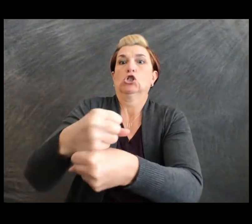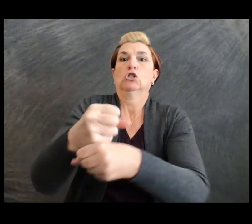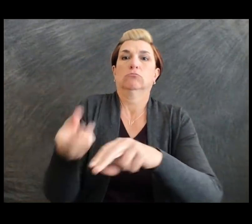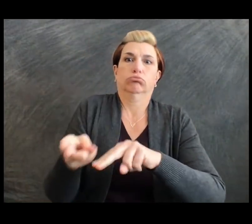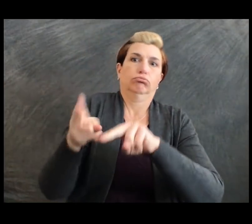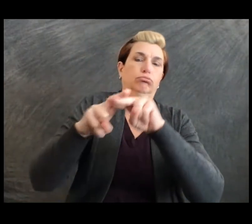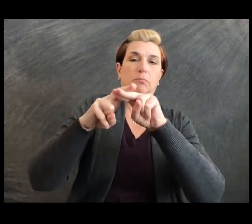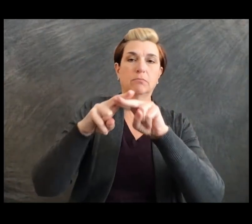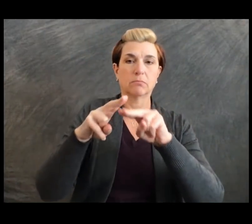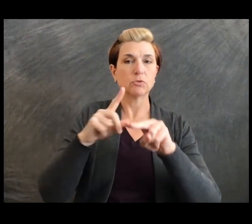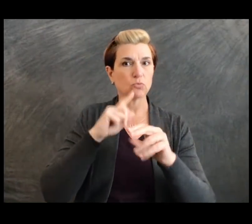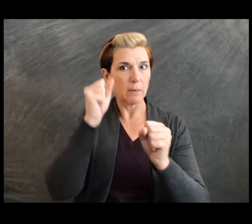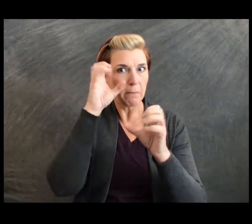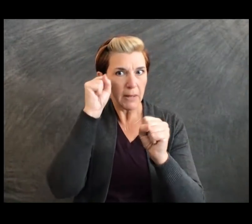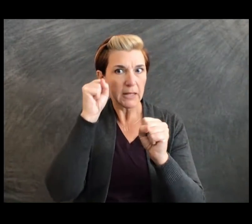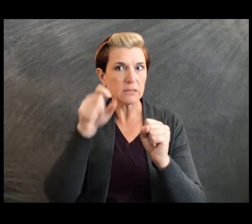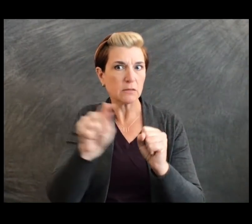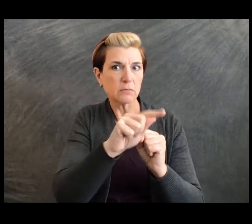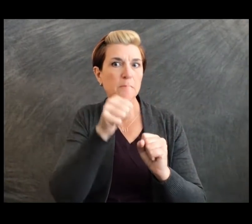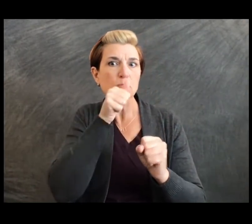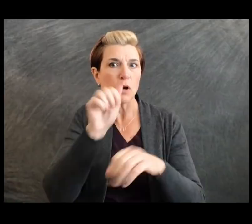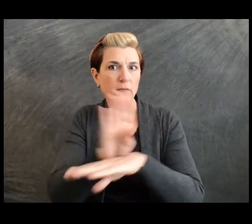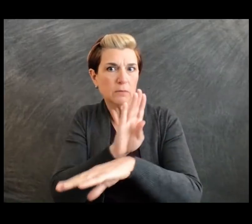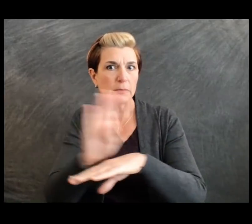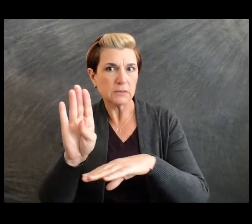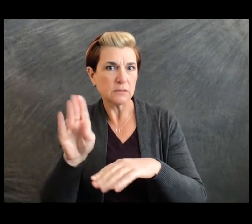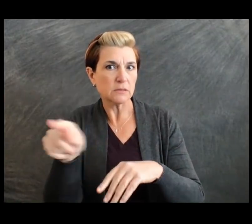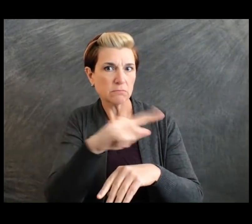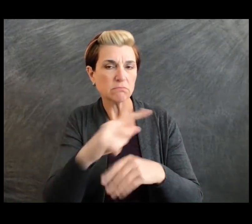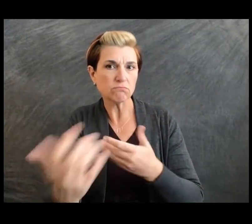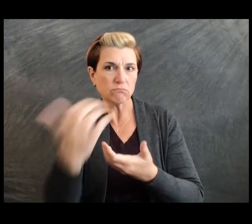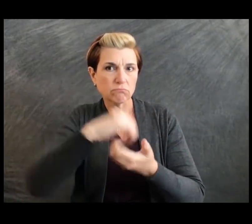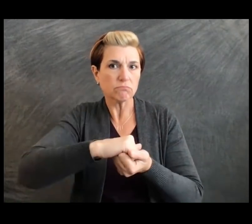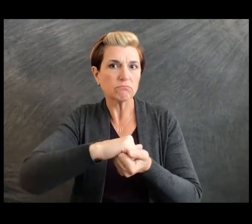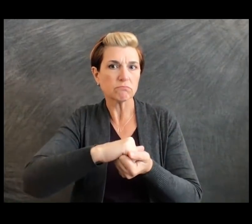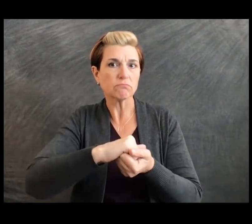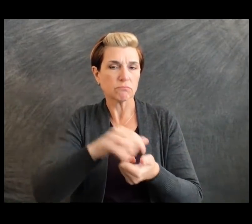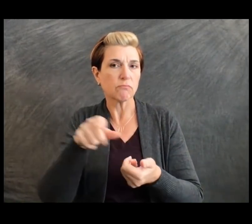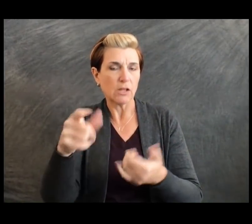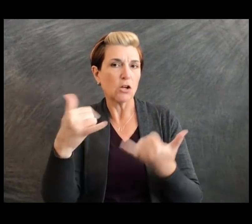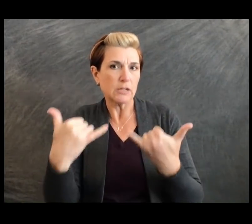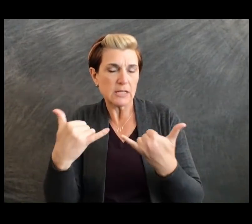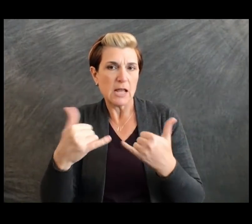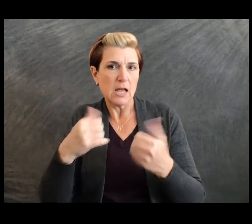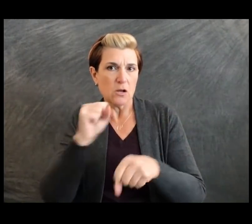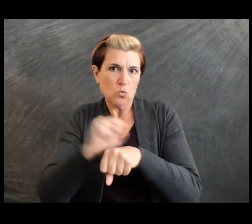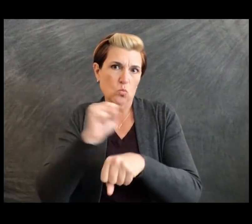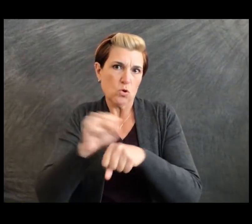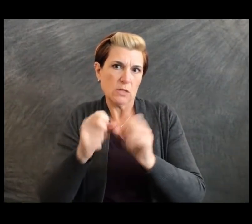sector they are really in sixth gear I think which is responded in full force